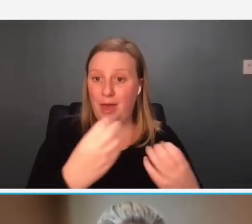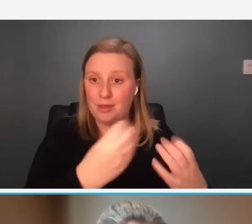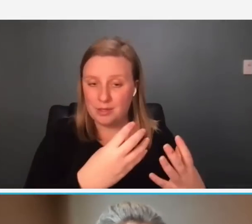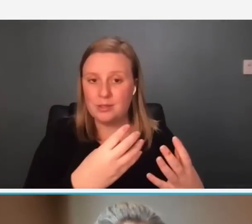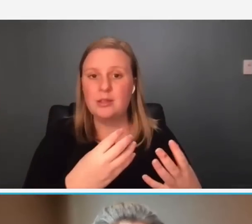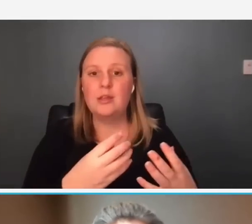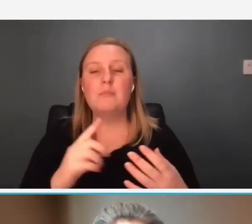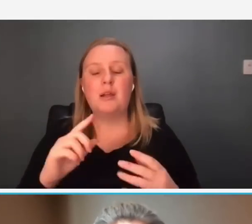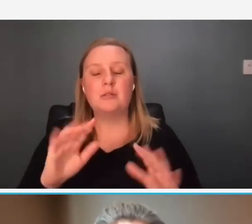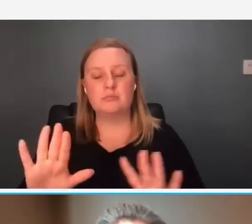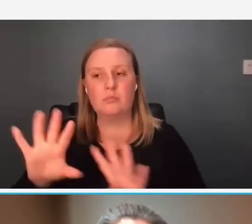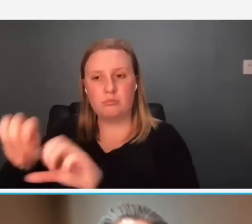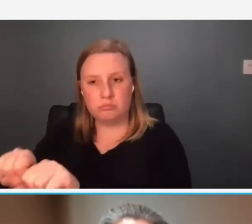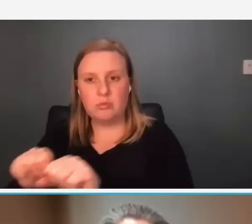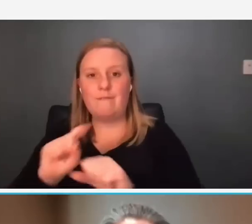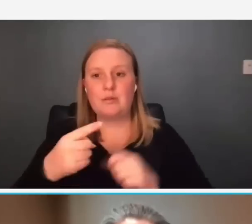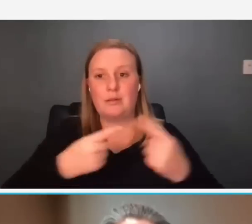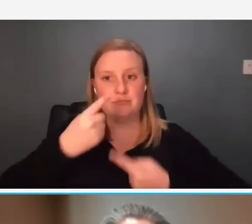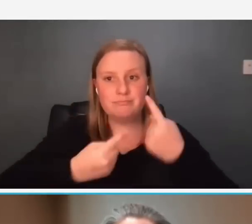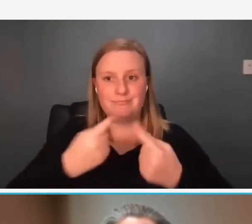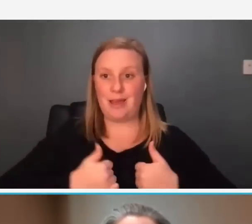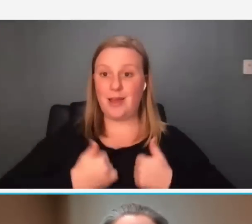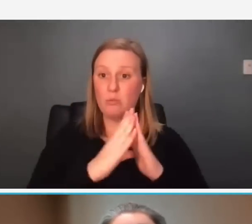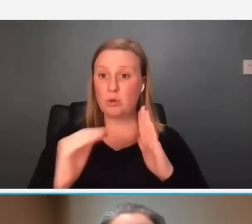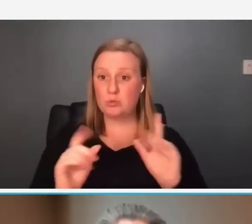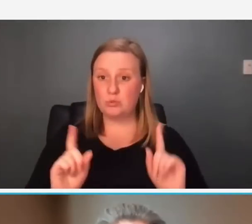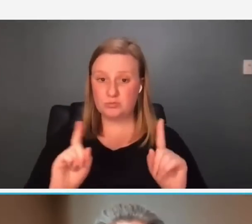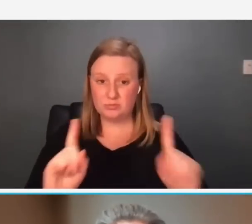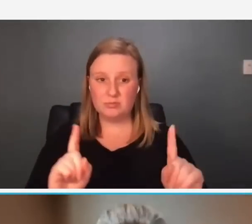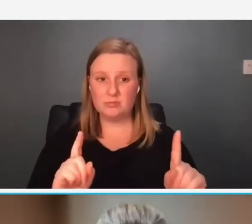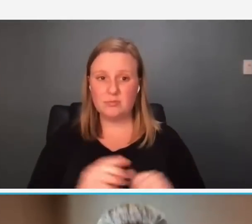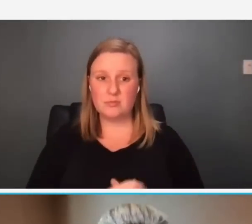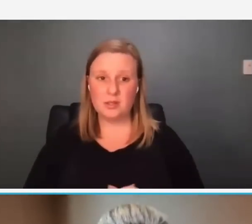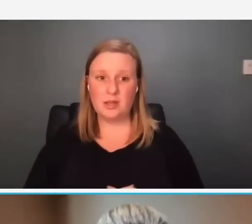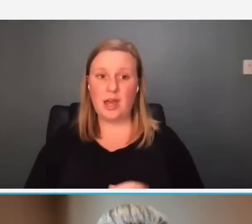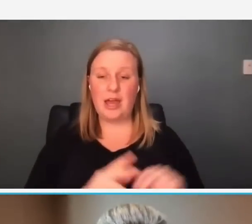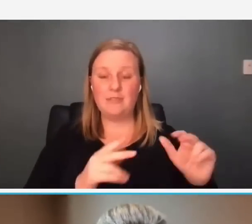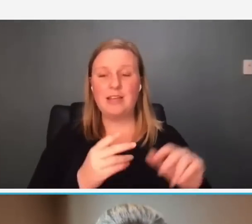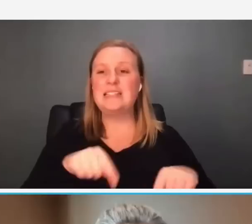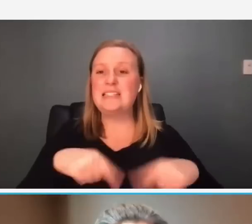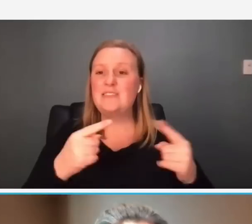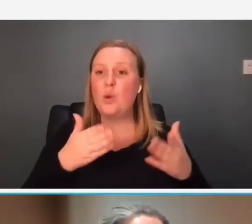to right the model we proposed had a new assessment and classification system that